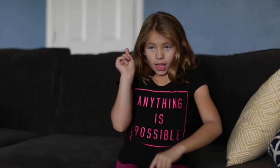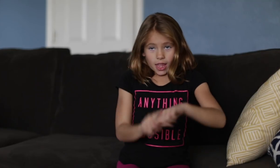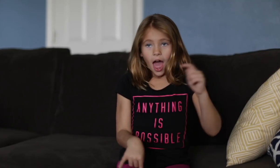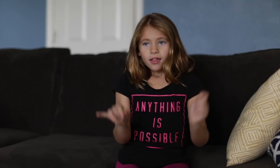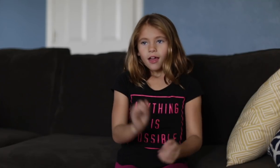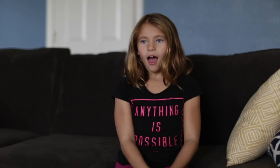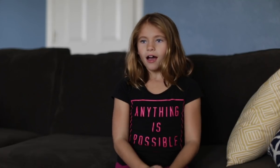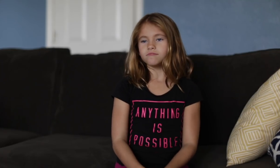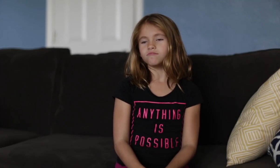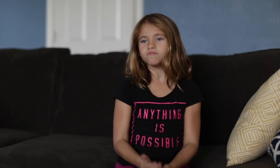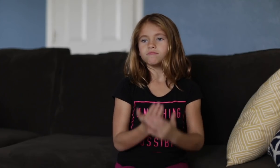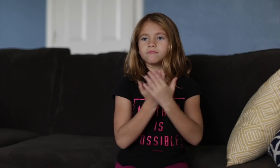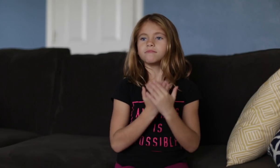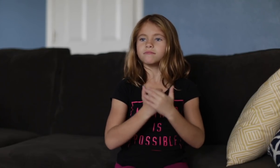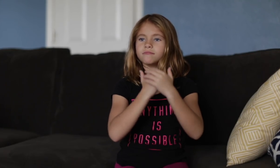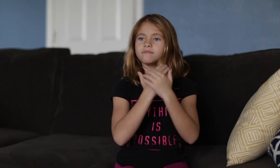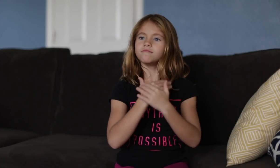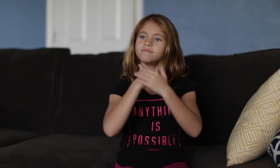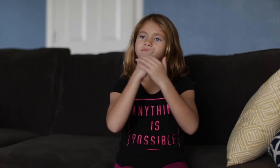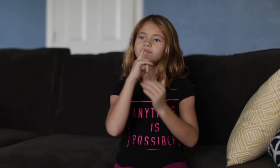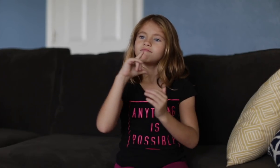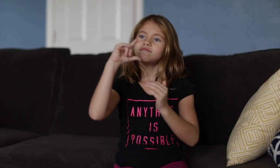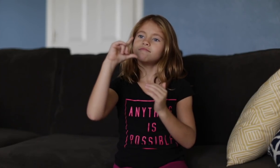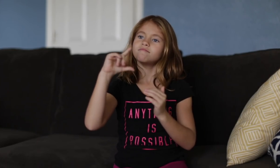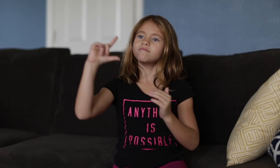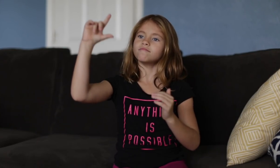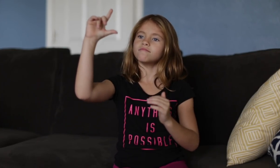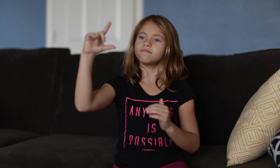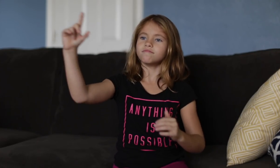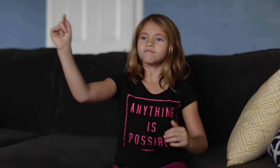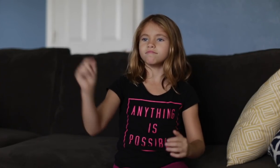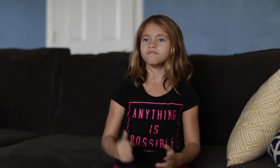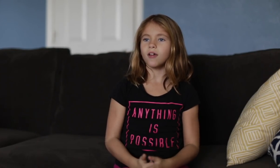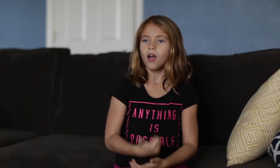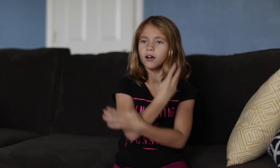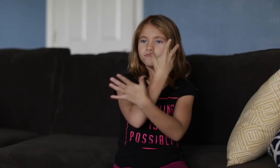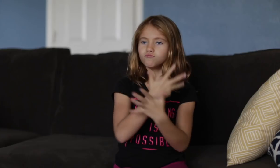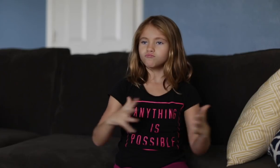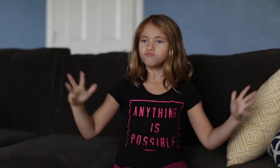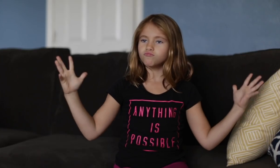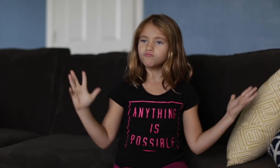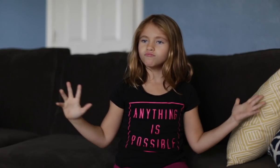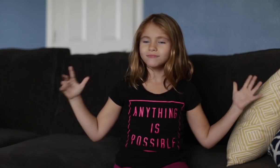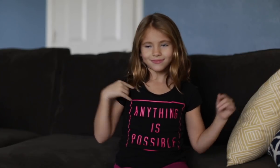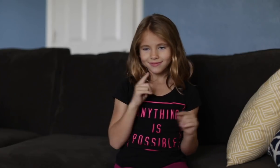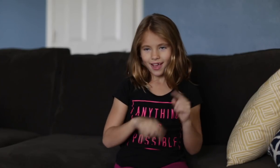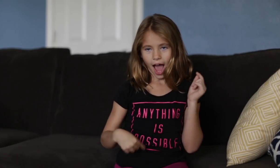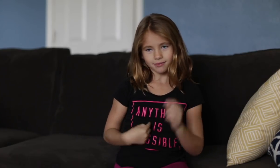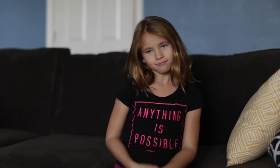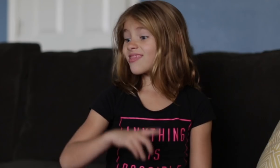I just can't show no facial expression like this.. (telling the story without a facial expression) I can't do this..